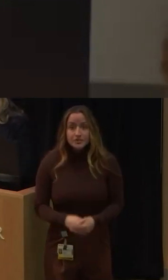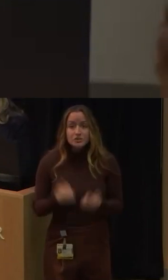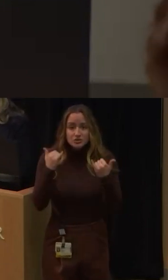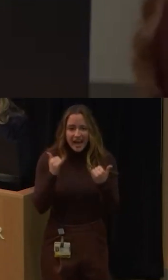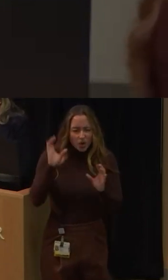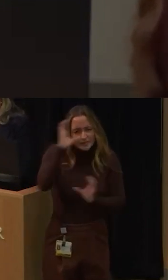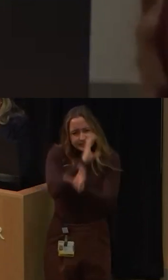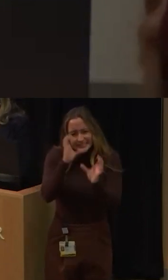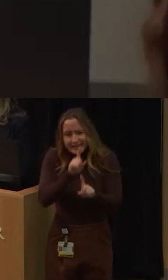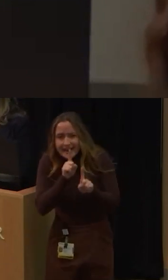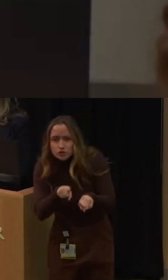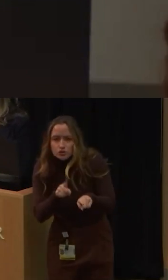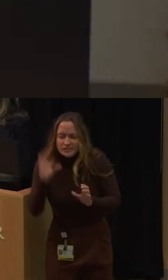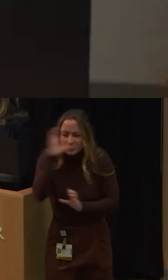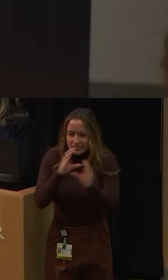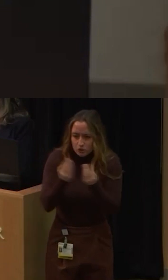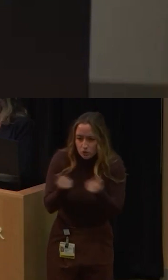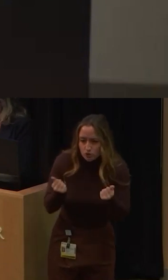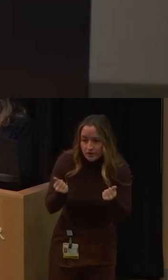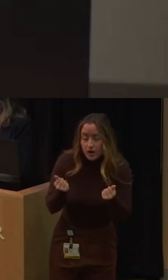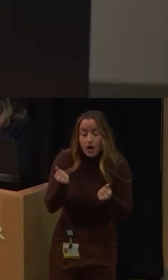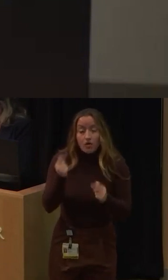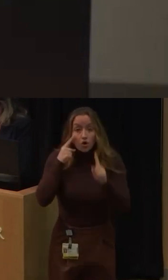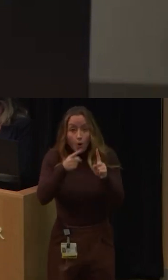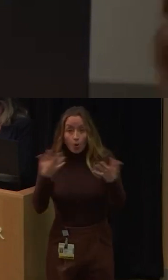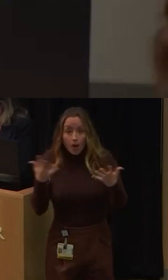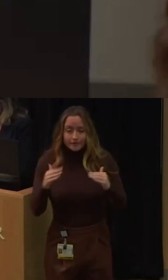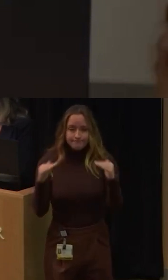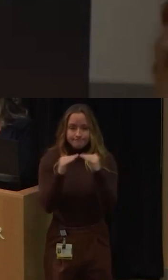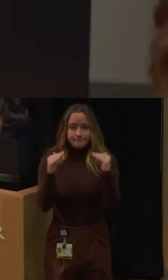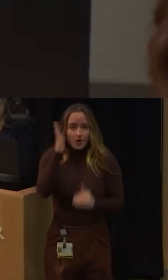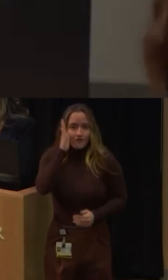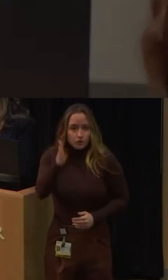in order to find our way towards an equitable future. With that in mind,